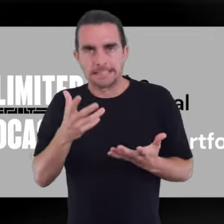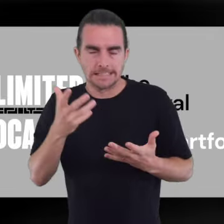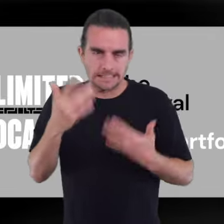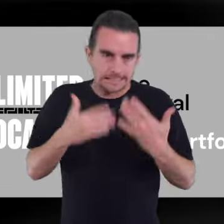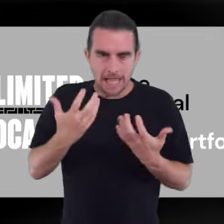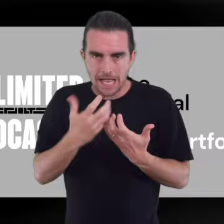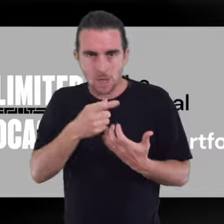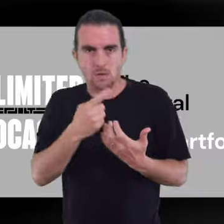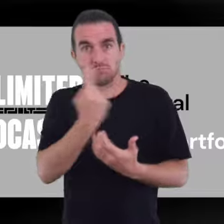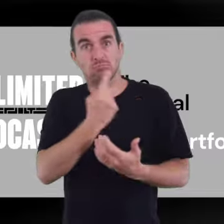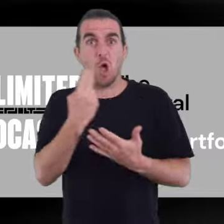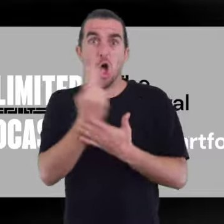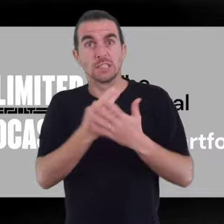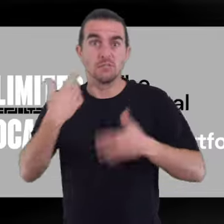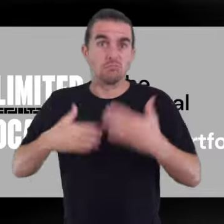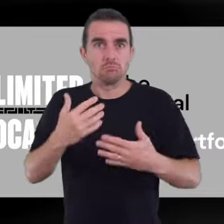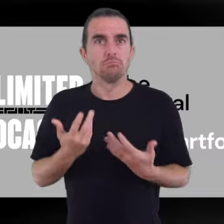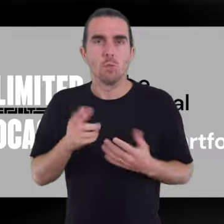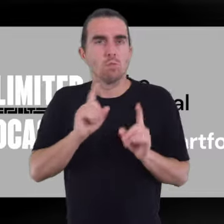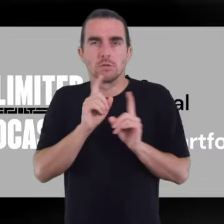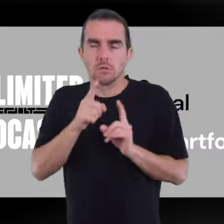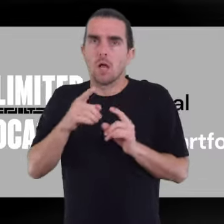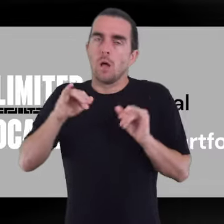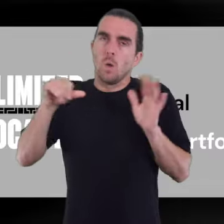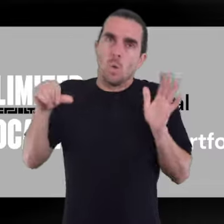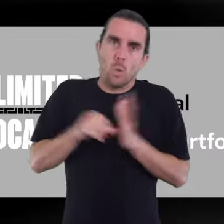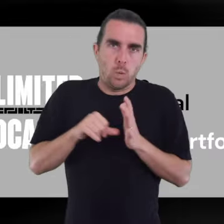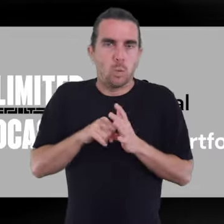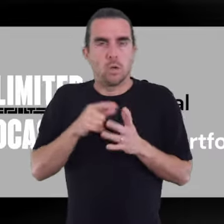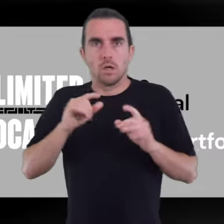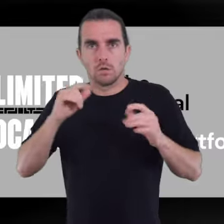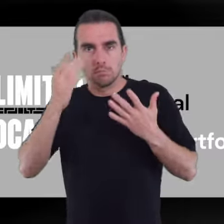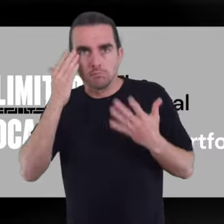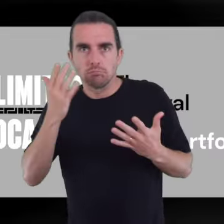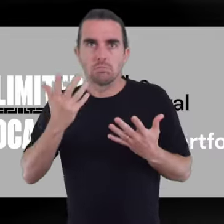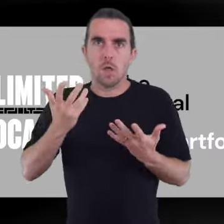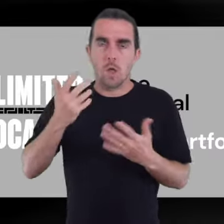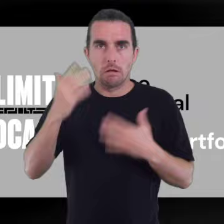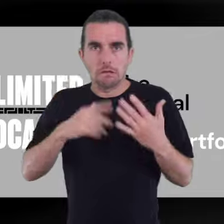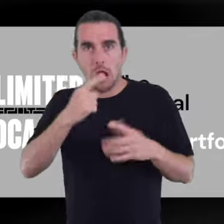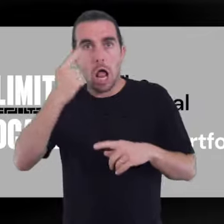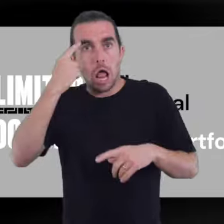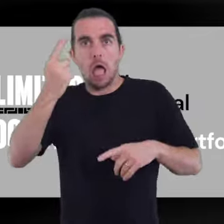Were there things that you found difficult, that you hadn't expected to, or things where your assumptions